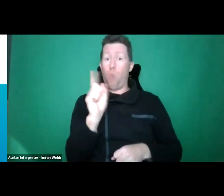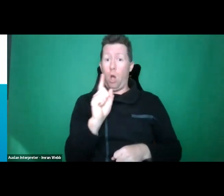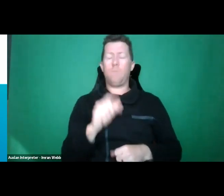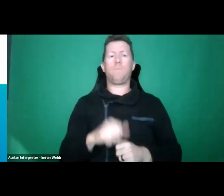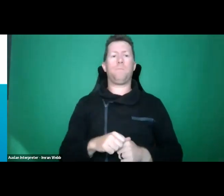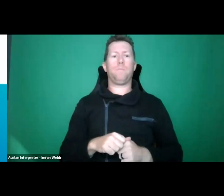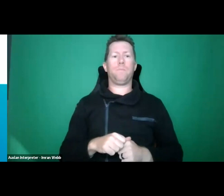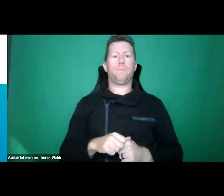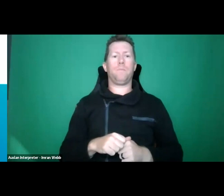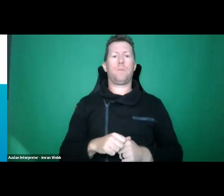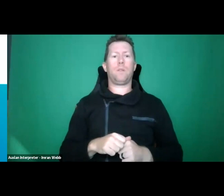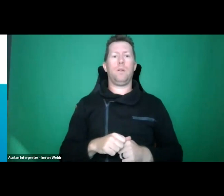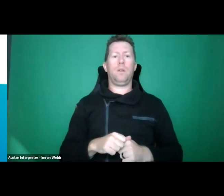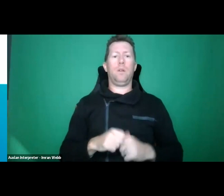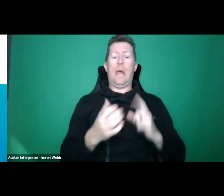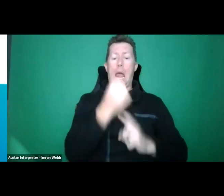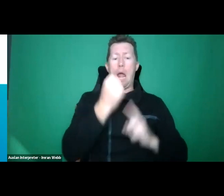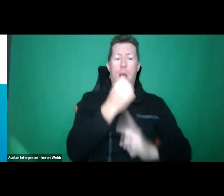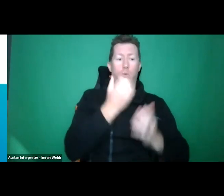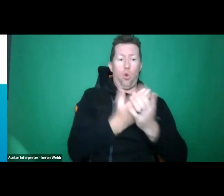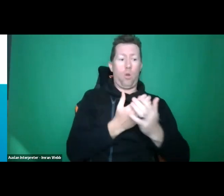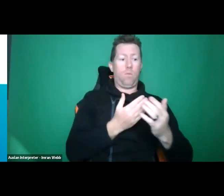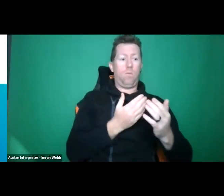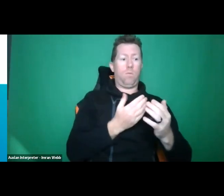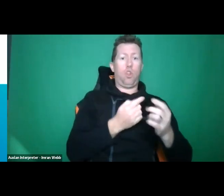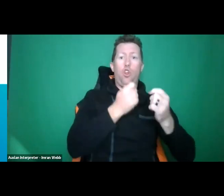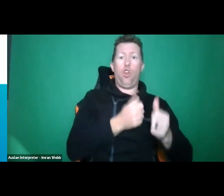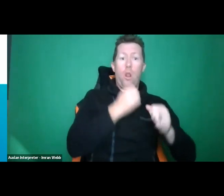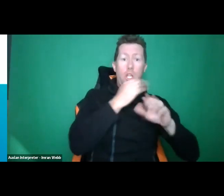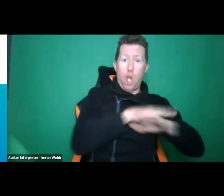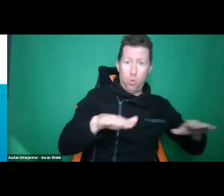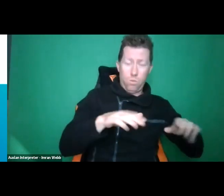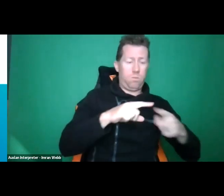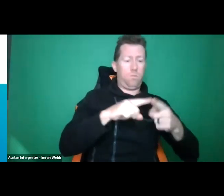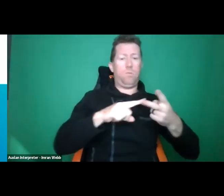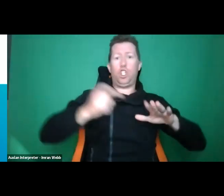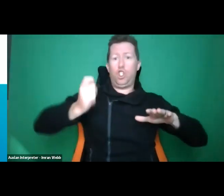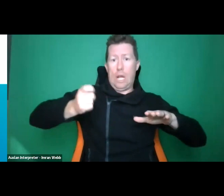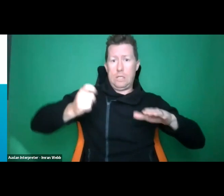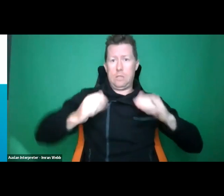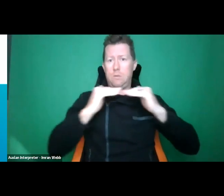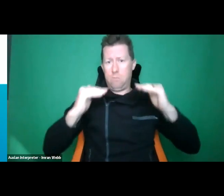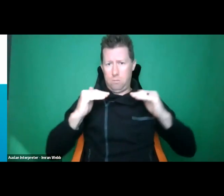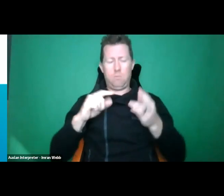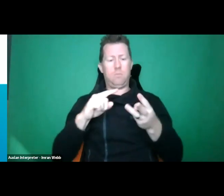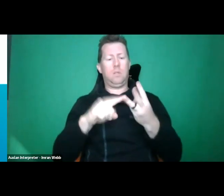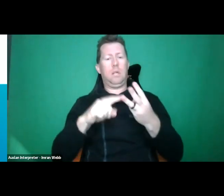early the outcomes for early childhood, the justice system, education to employment,